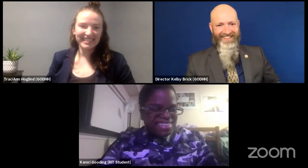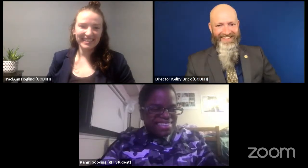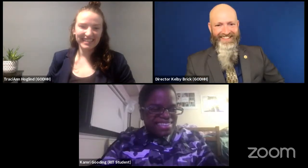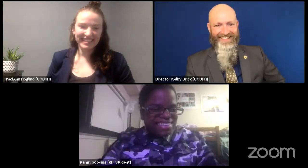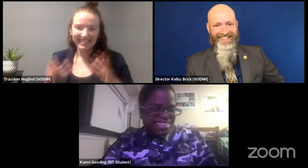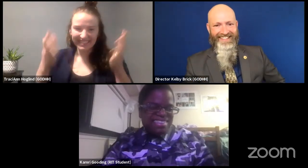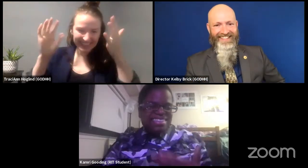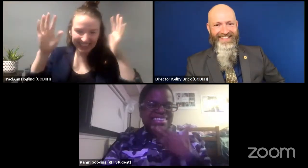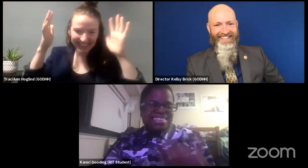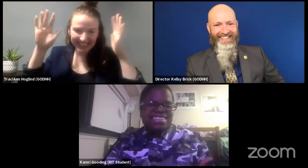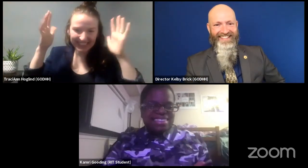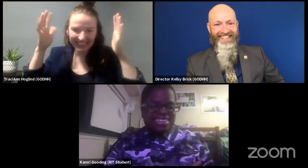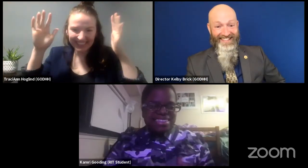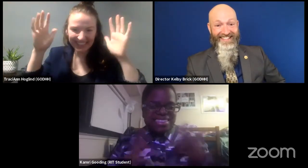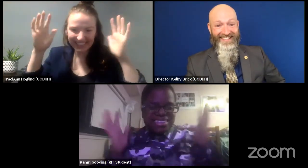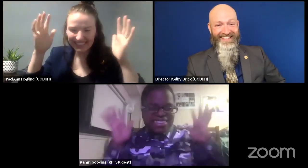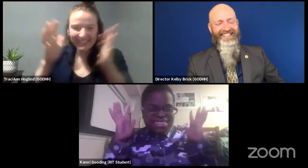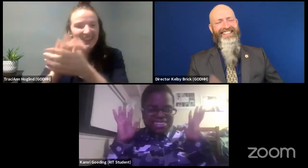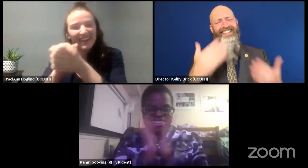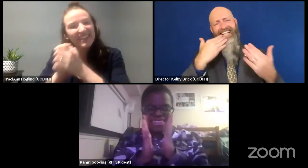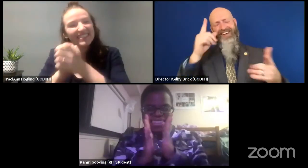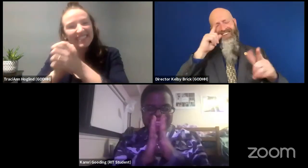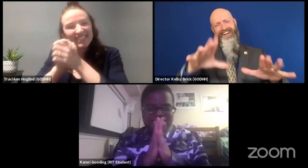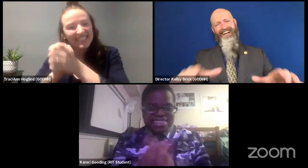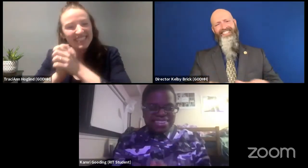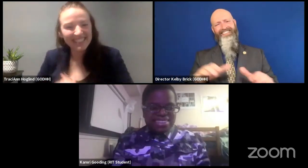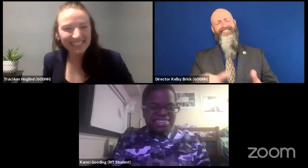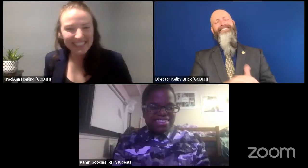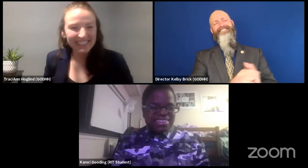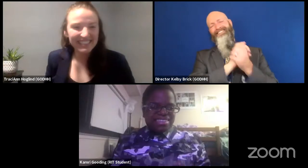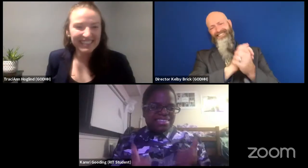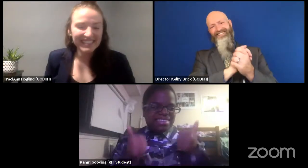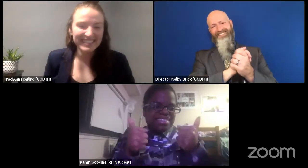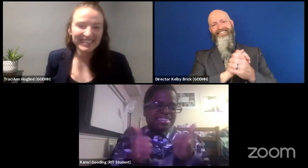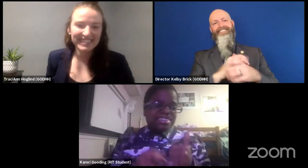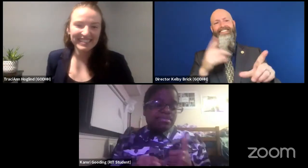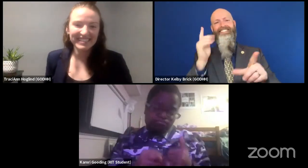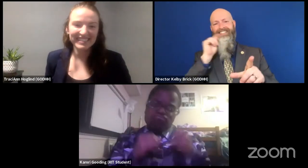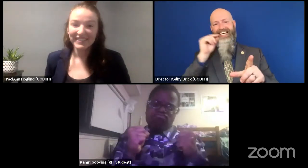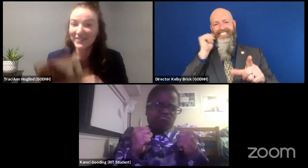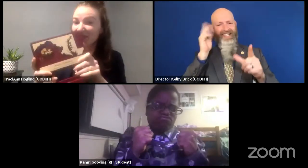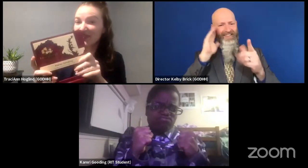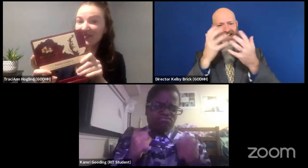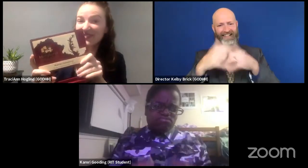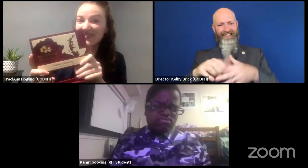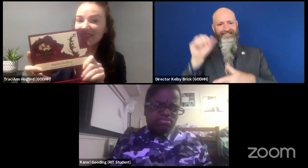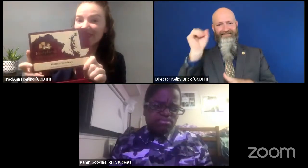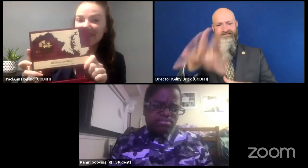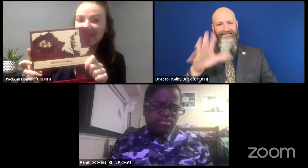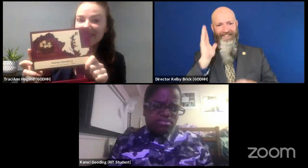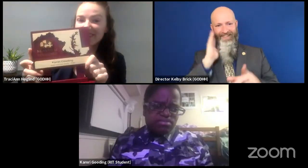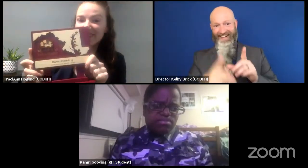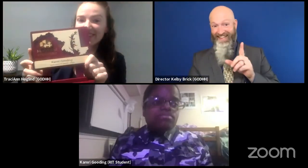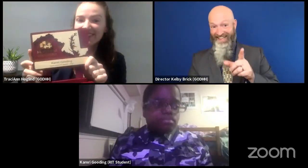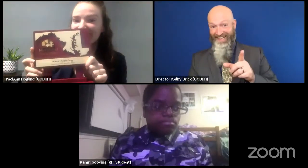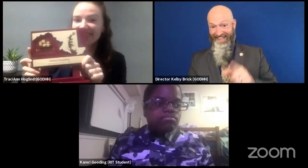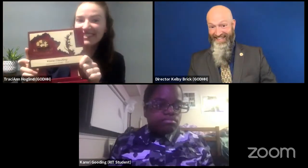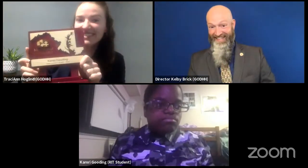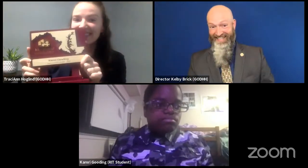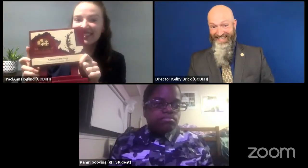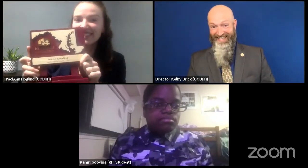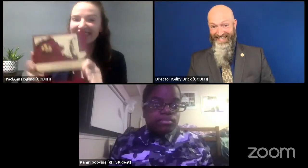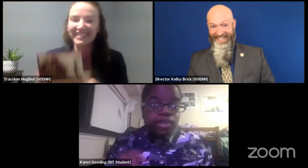I believe in you and thank you so much for everything you have done. TraciAnn will coordinate